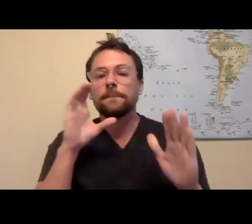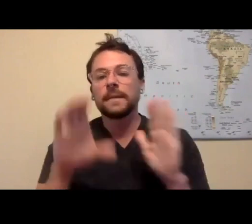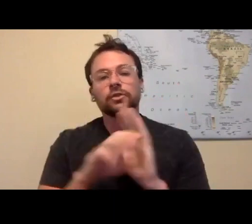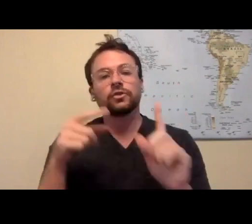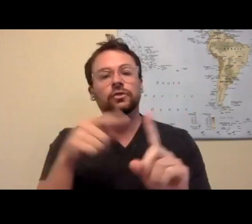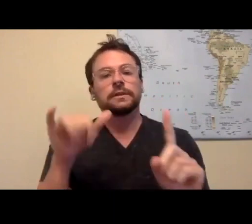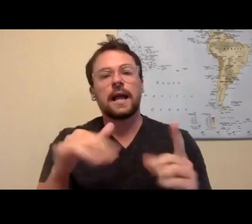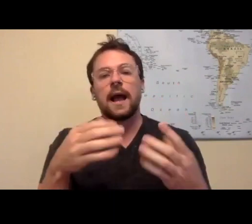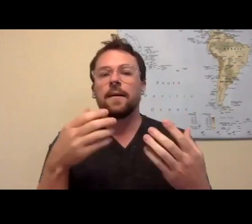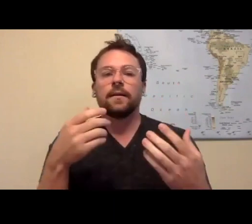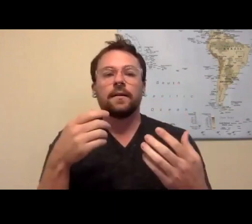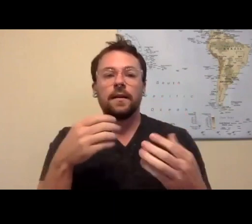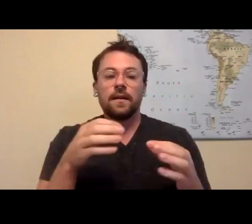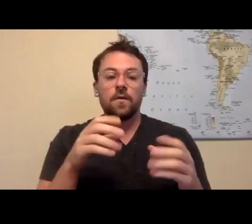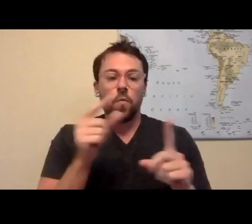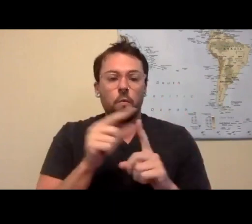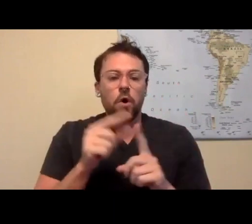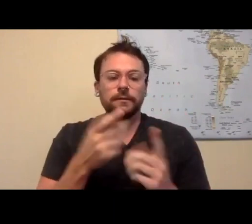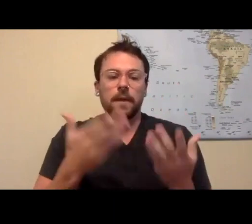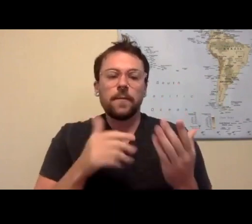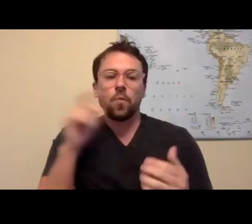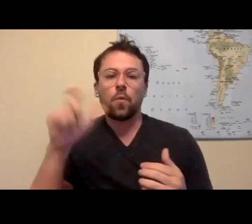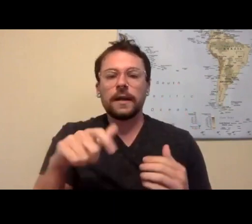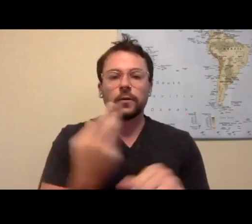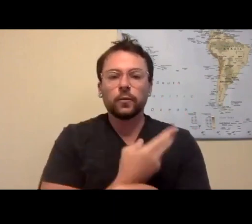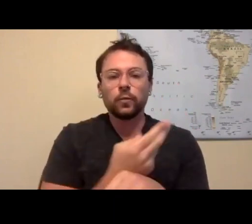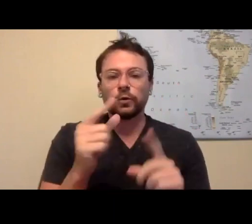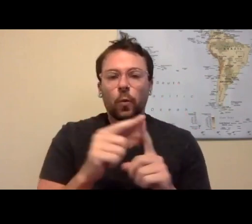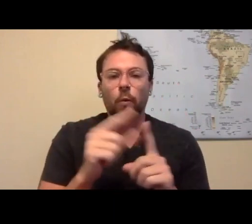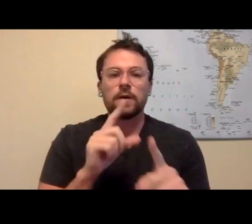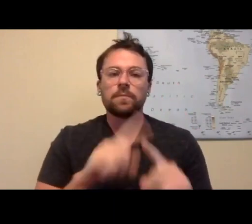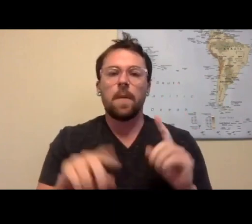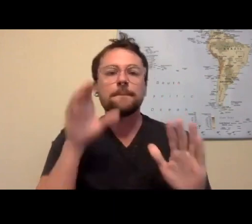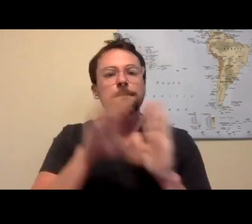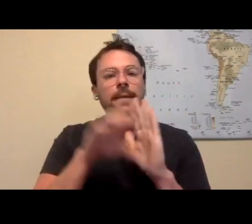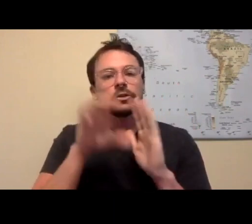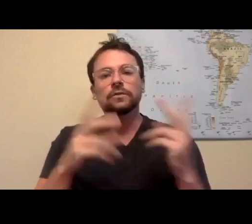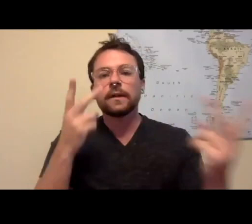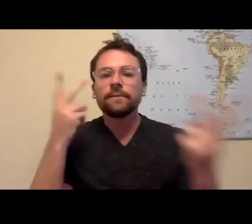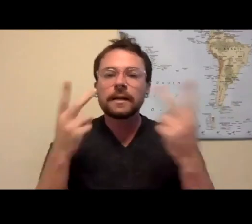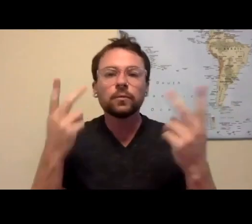I think, if it's important that we start with visuals for those students, show pictures